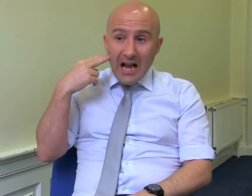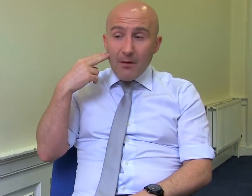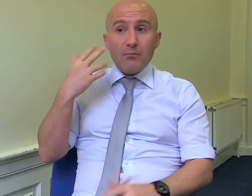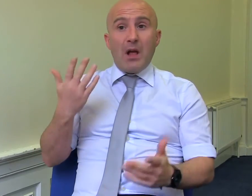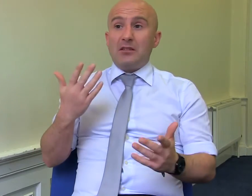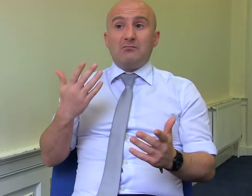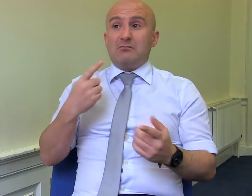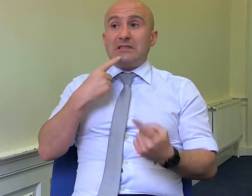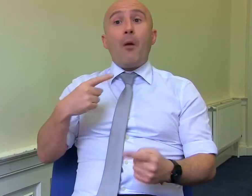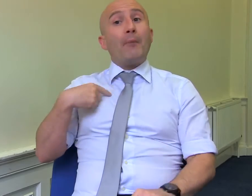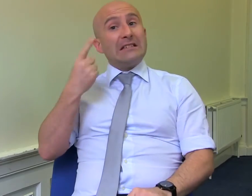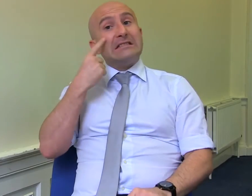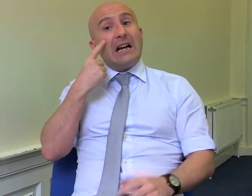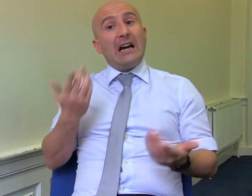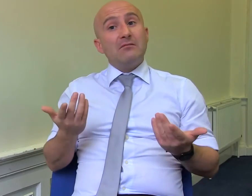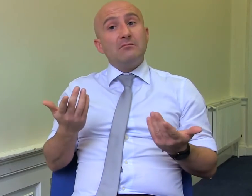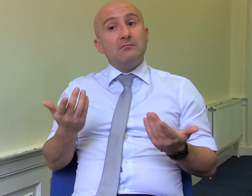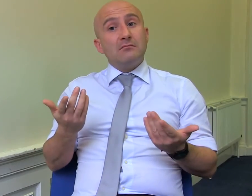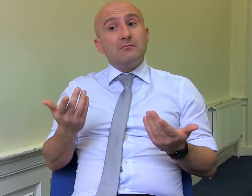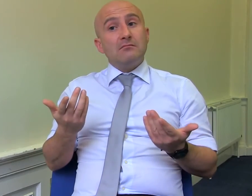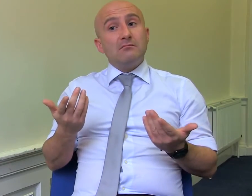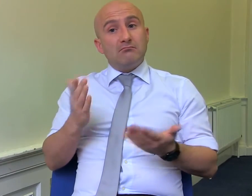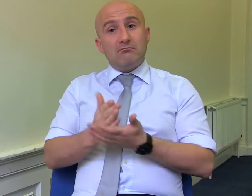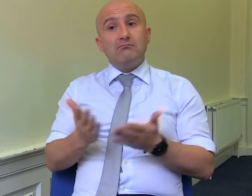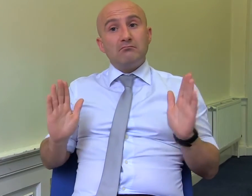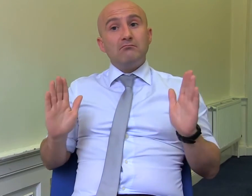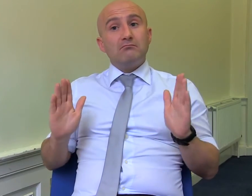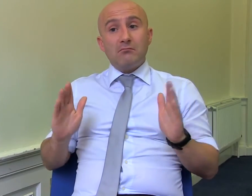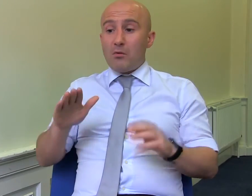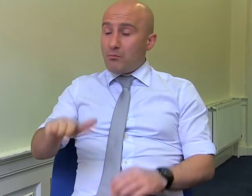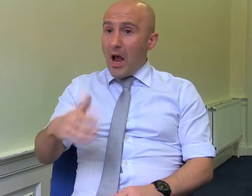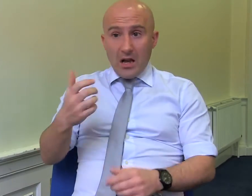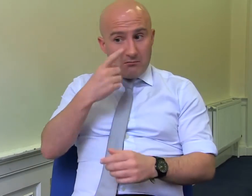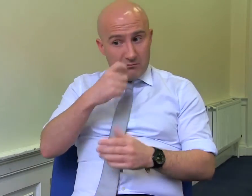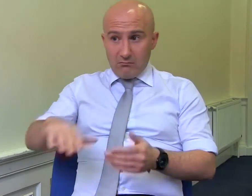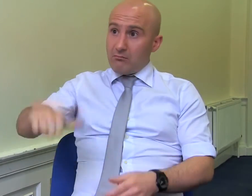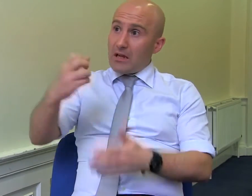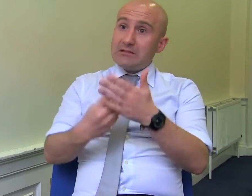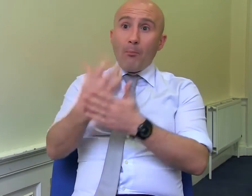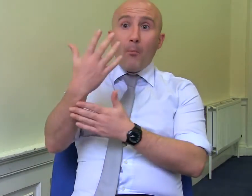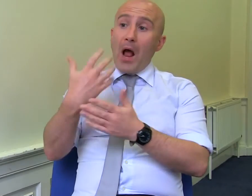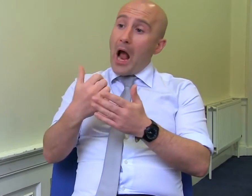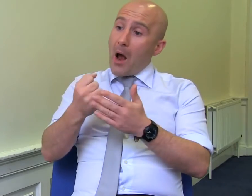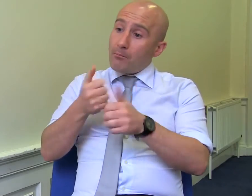If you have a deaf child, wait and see. Because if deaf children can grow up with the right support,